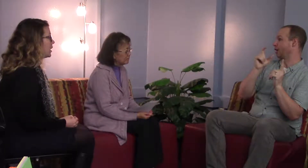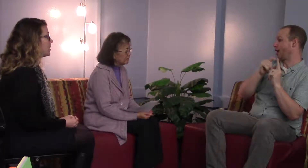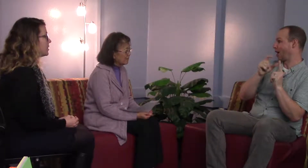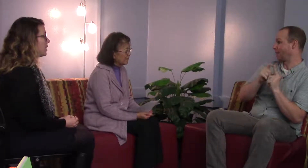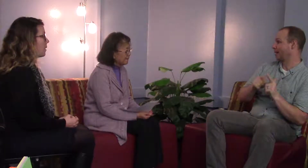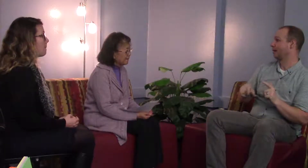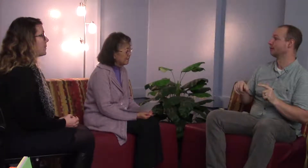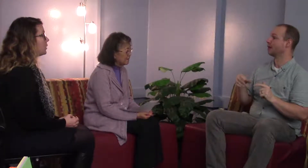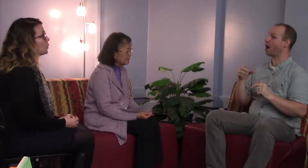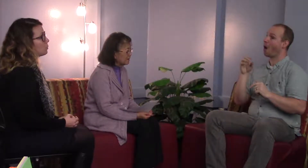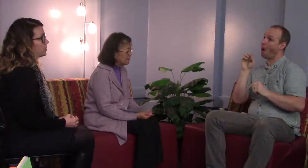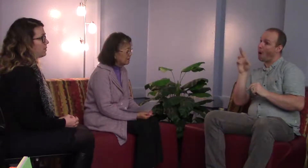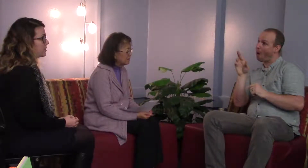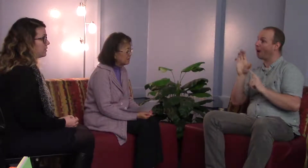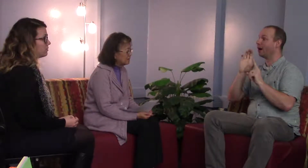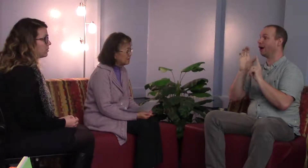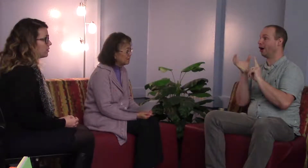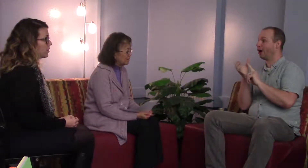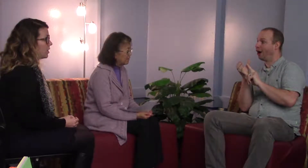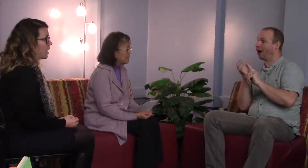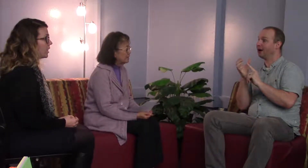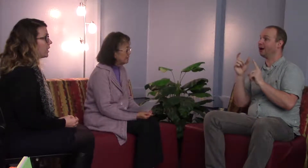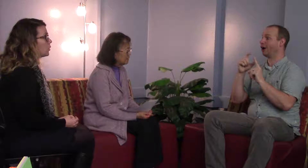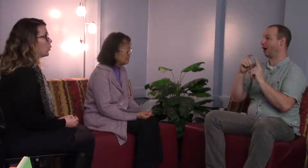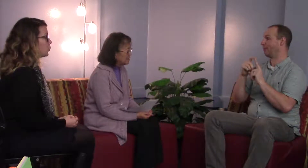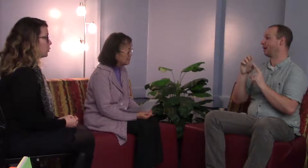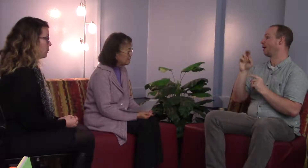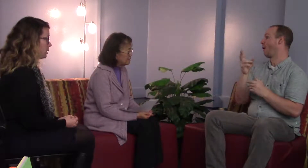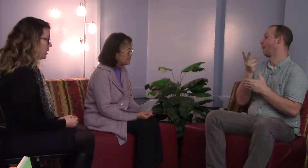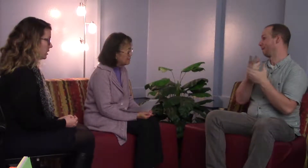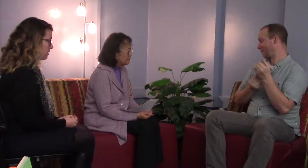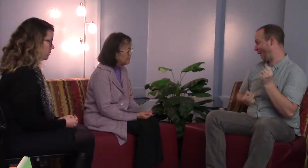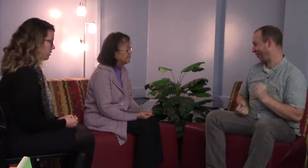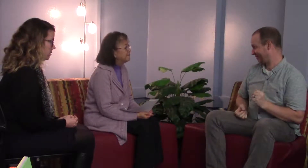There is a medical perspective and a cultural perspective.